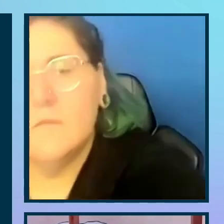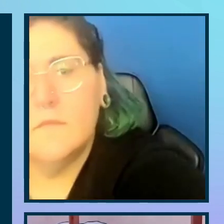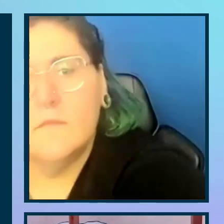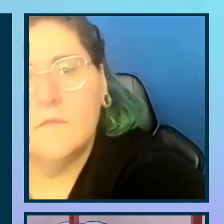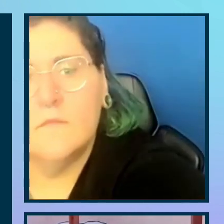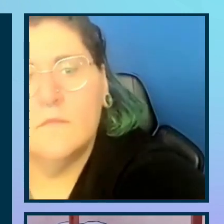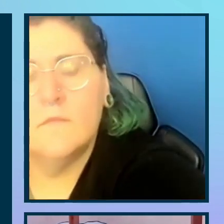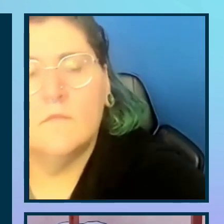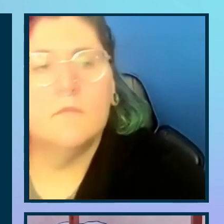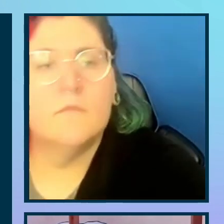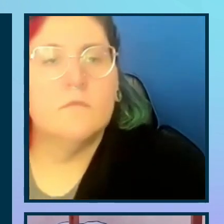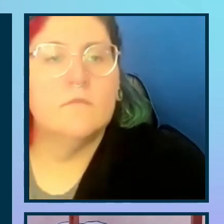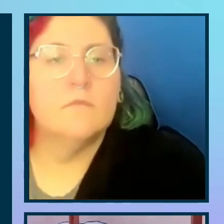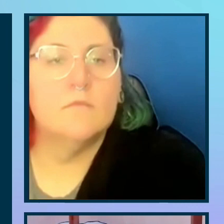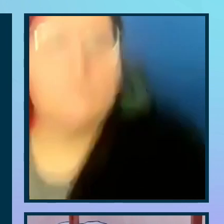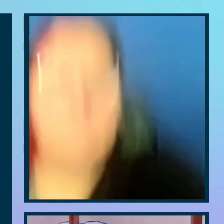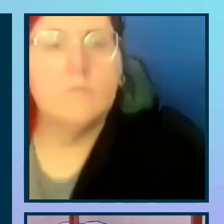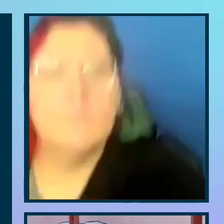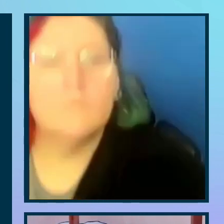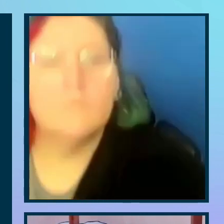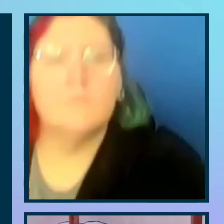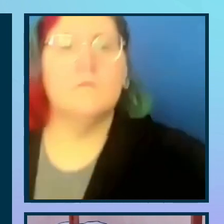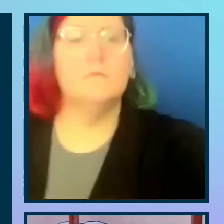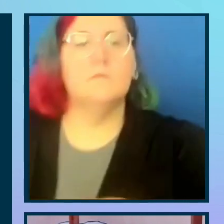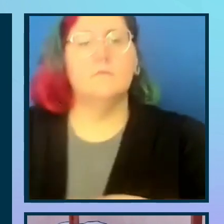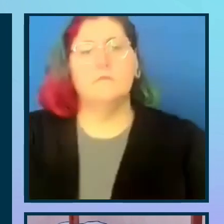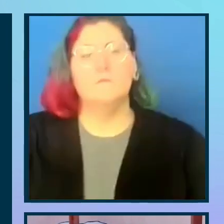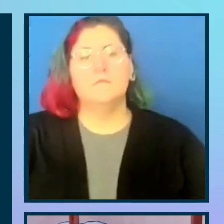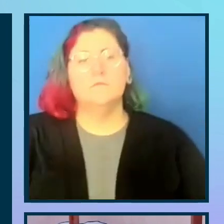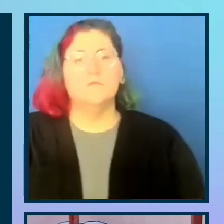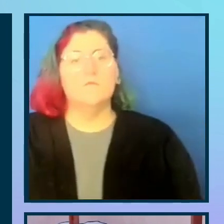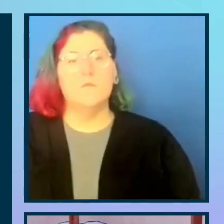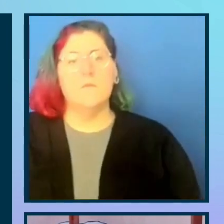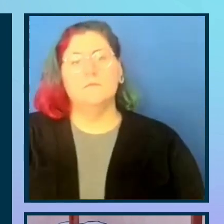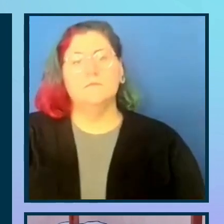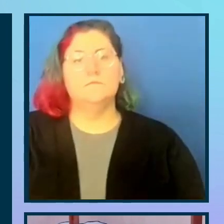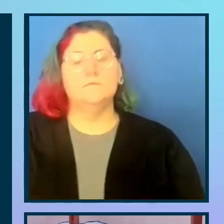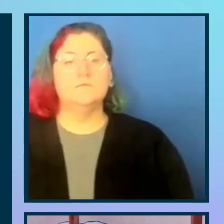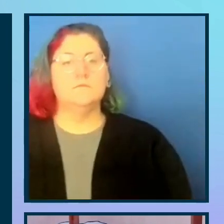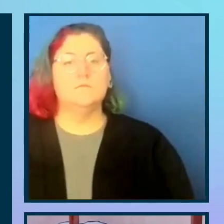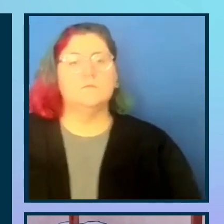that was really focused on accessibility. They realized that, "Okay, yes,